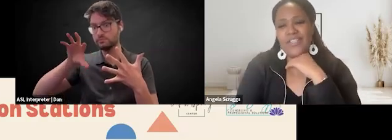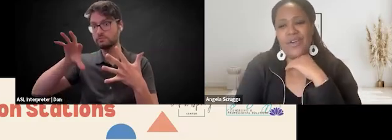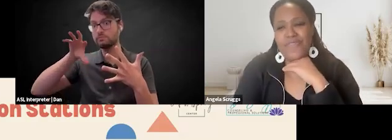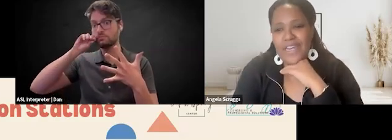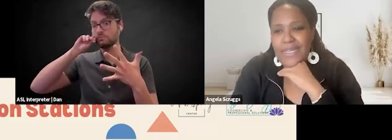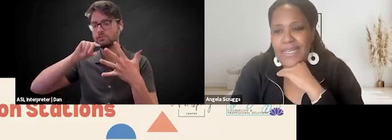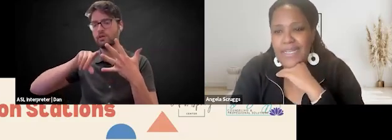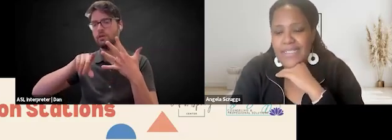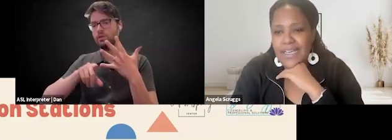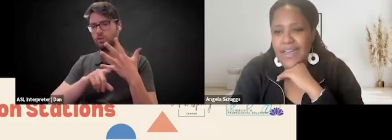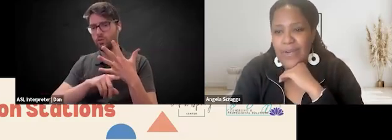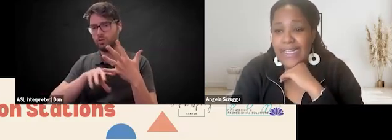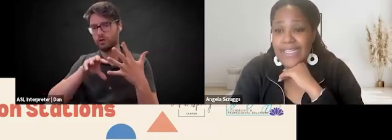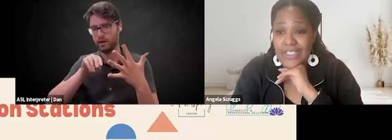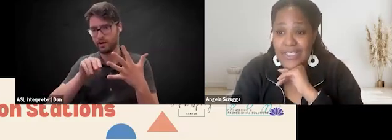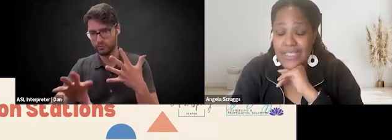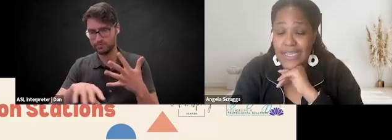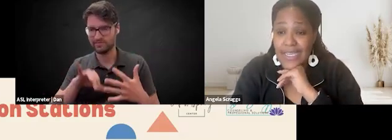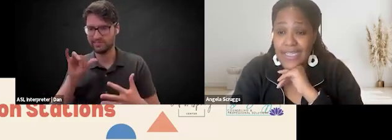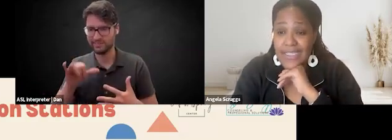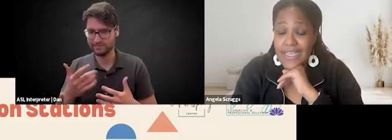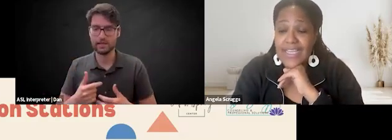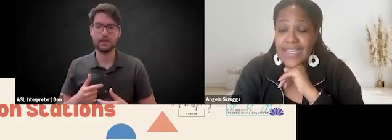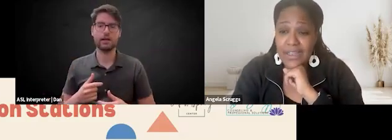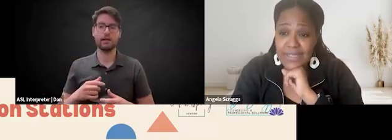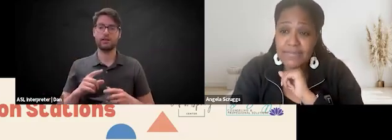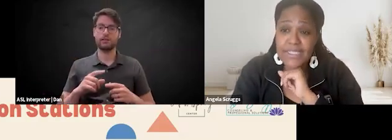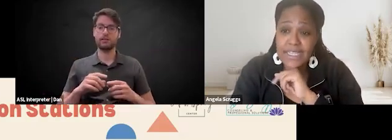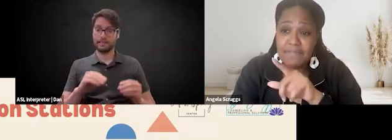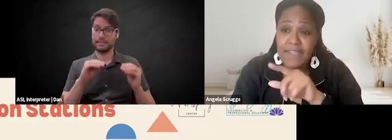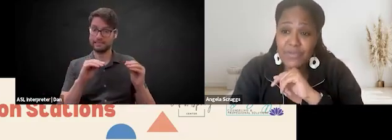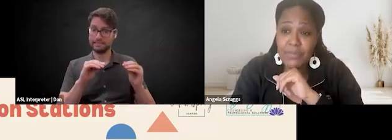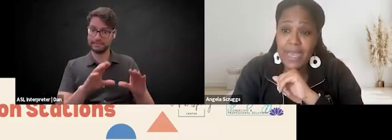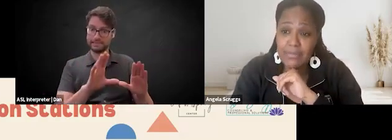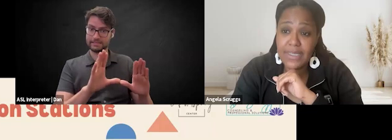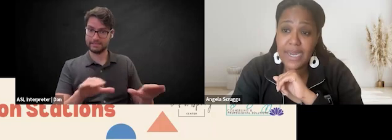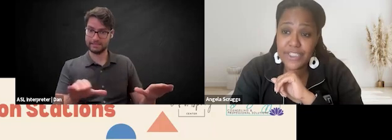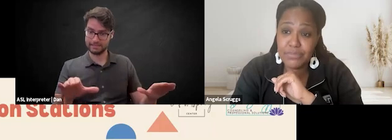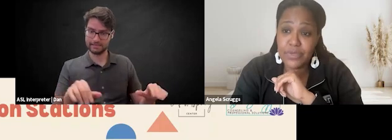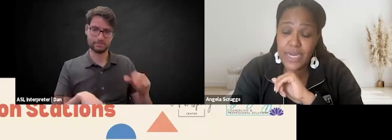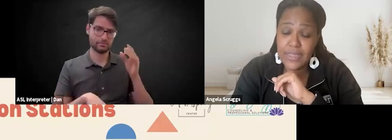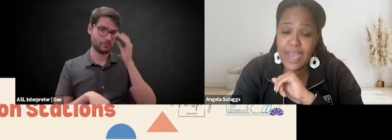It's so funny because, um... when I teach this to kids, sometimes kids have had to remind me that I should breathe.